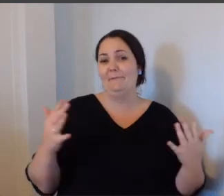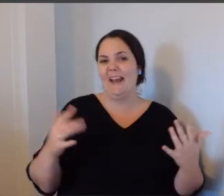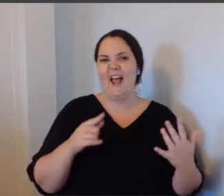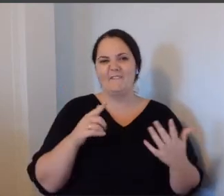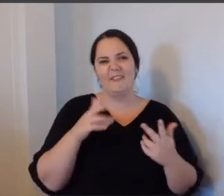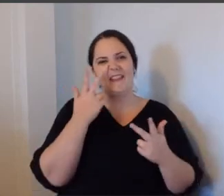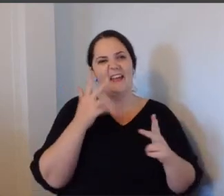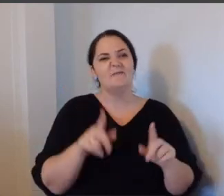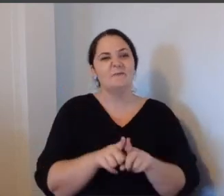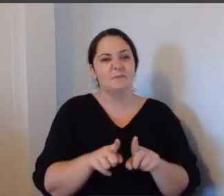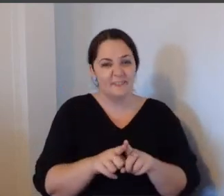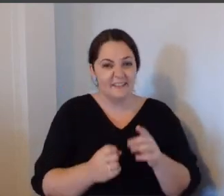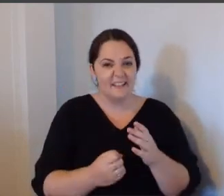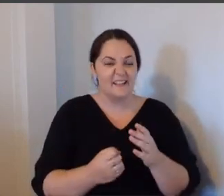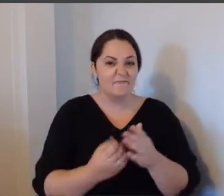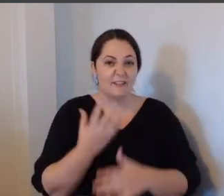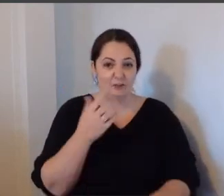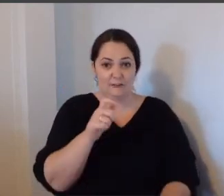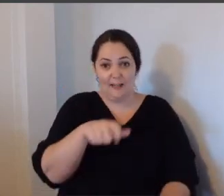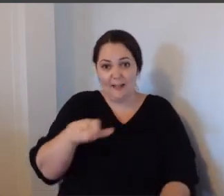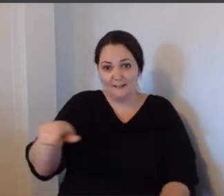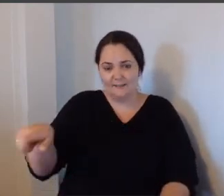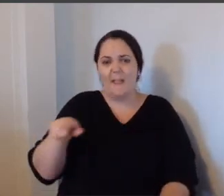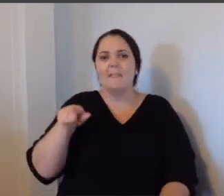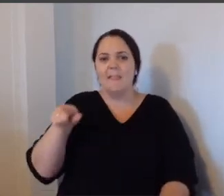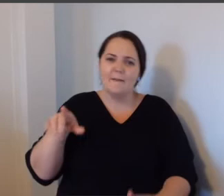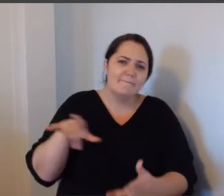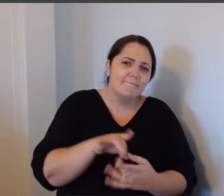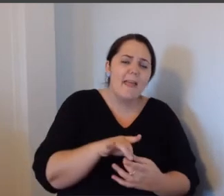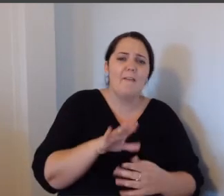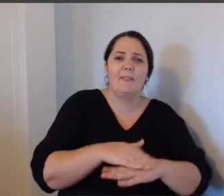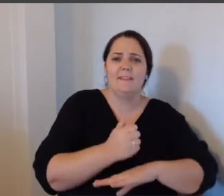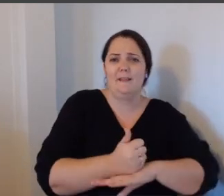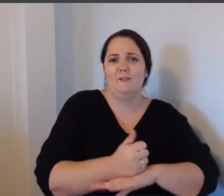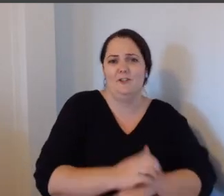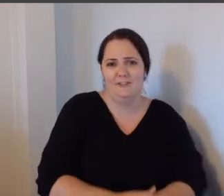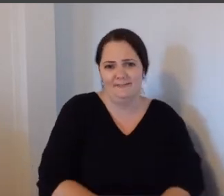establishment and some figures such as Renoir and Degas did exhibit regularly with the